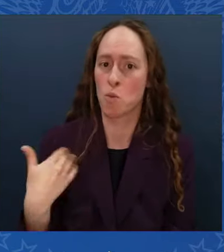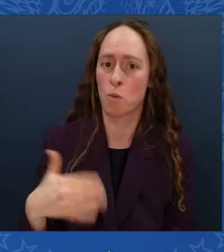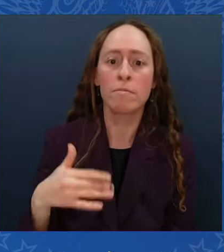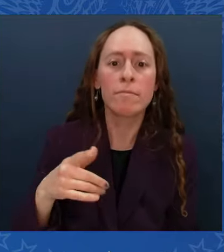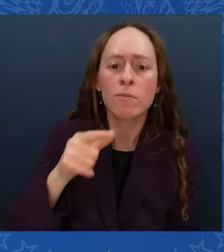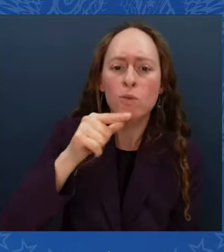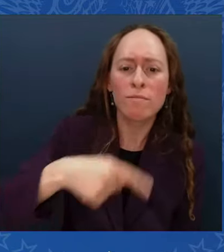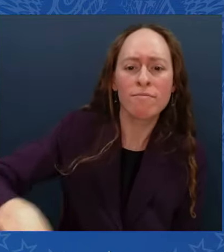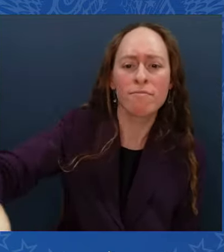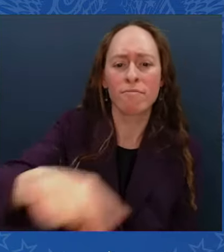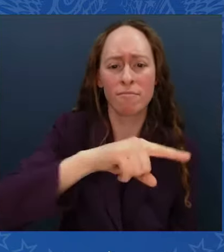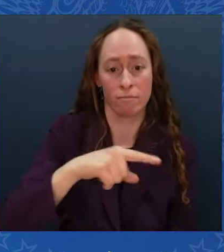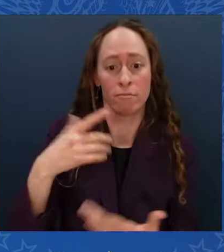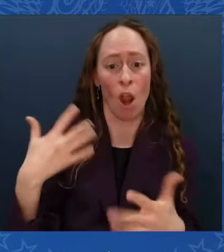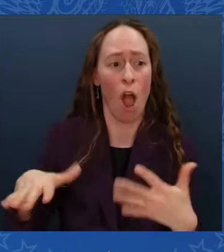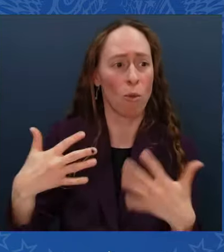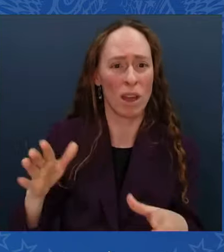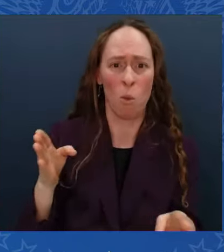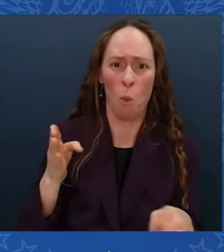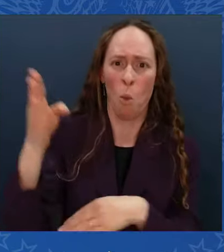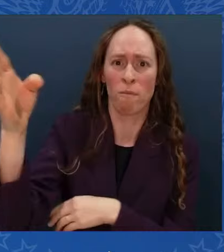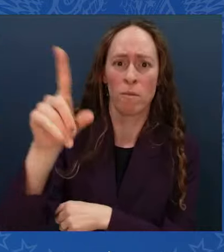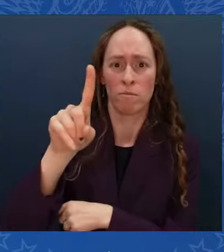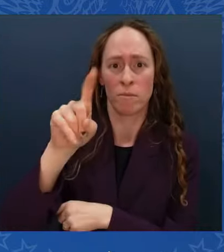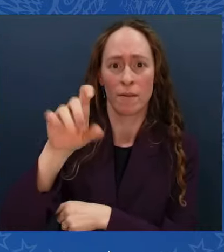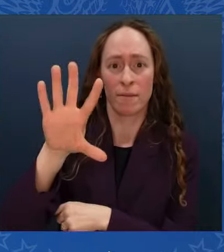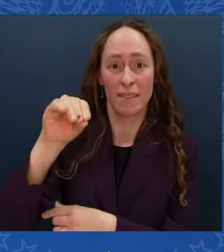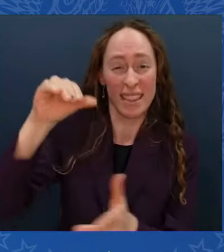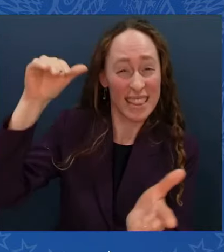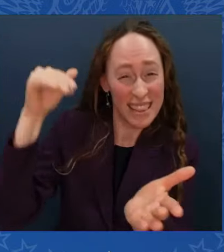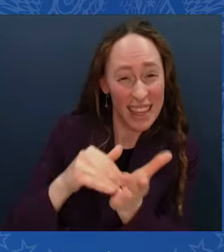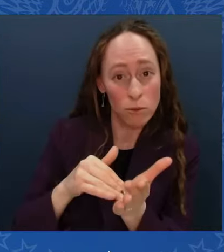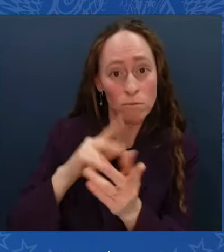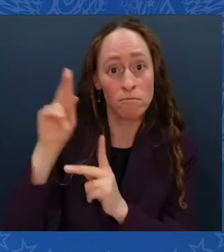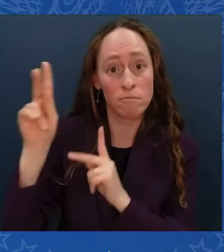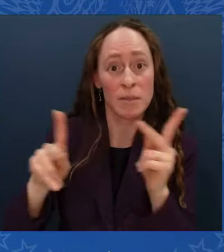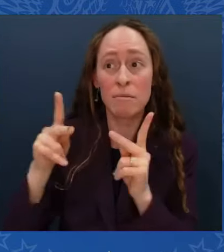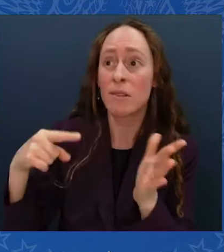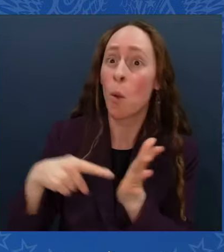borrowers nearly six months ahead of schedule. Starting today, we are canceling student debt